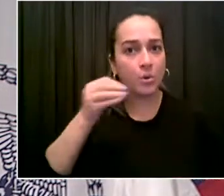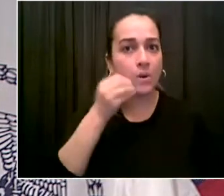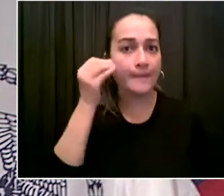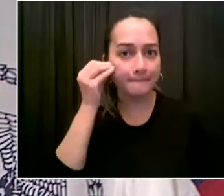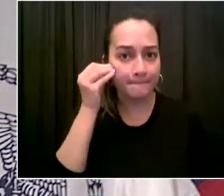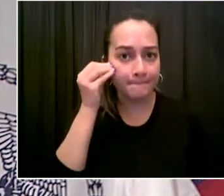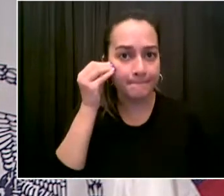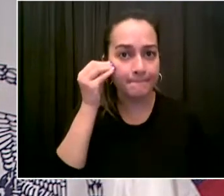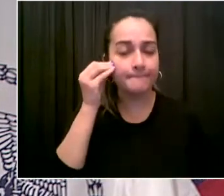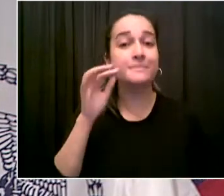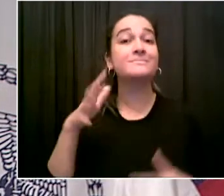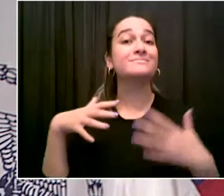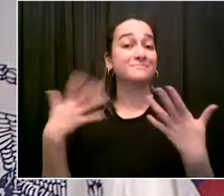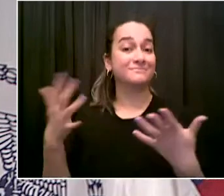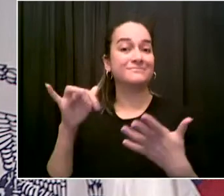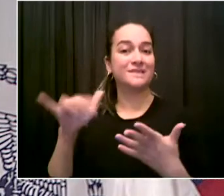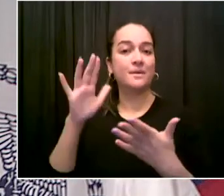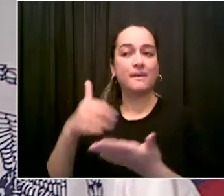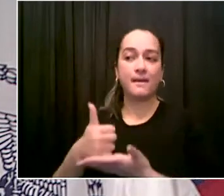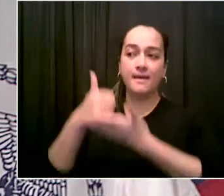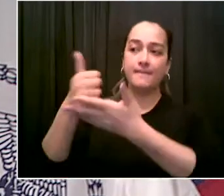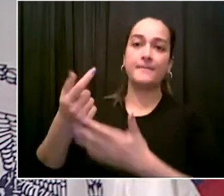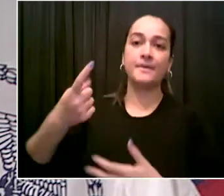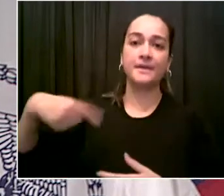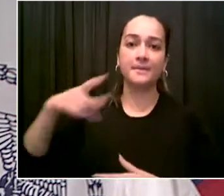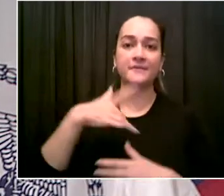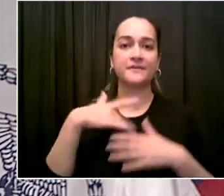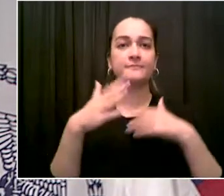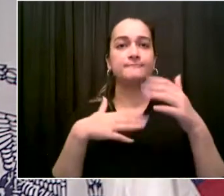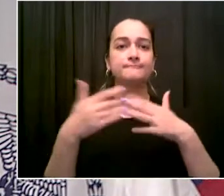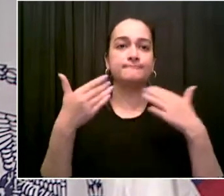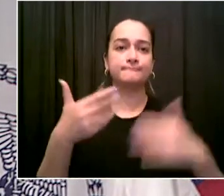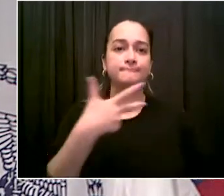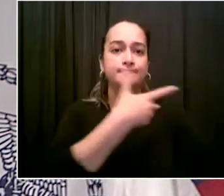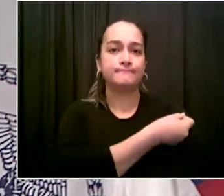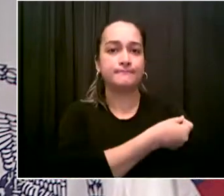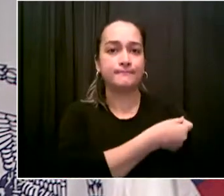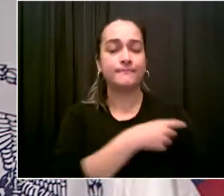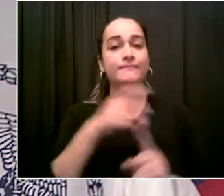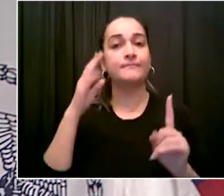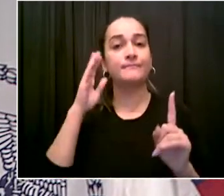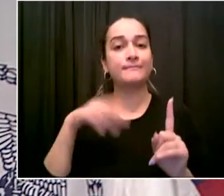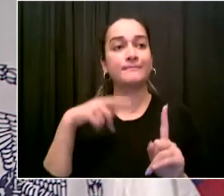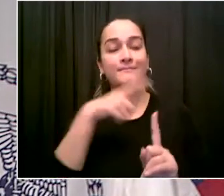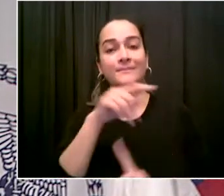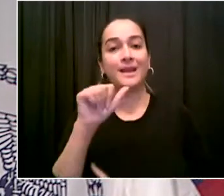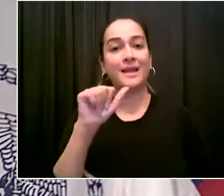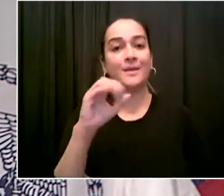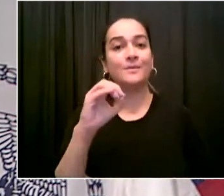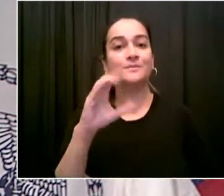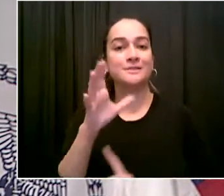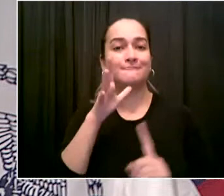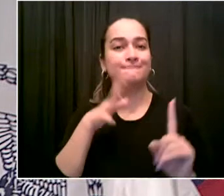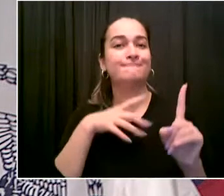SIZE, MOBILE TESIS. I WAS UP IN THE BRONX WITH AOC